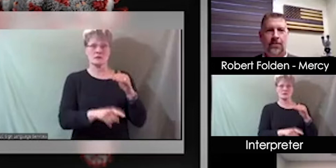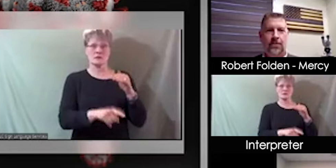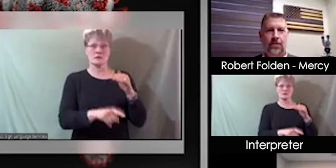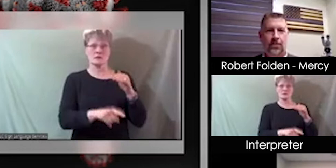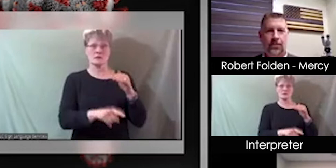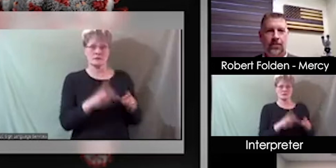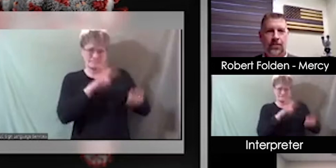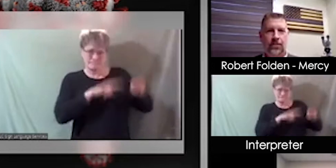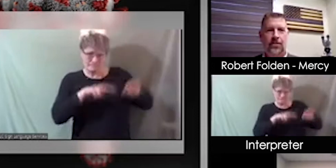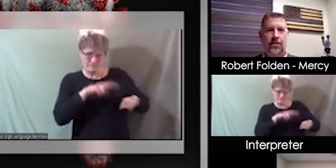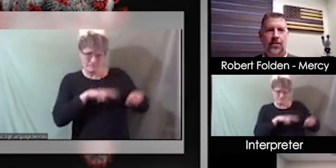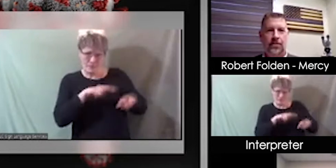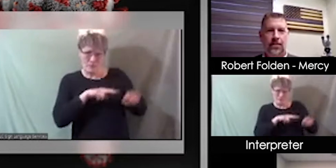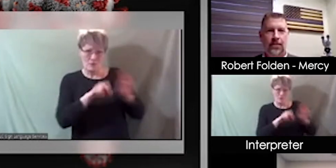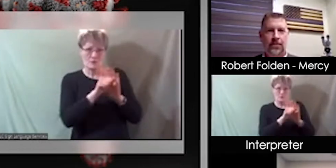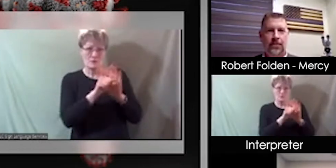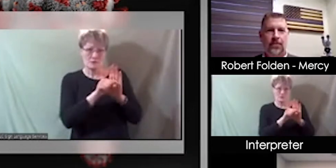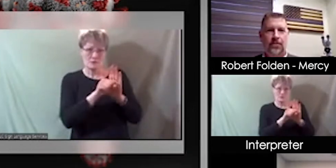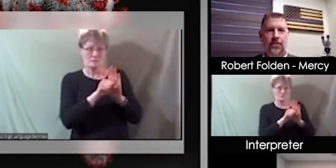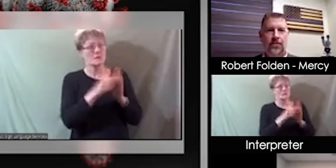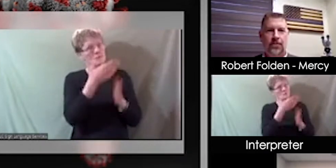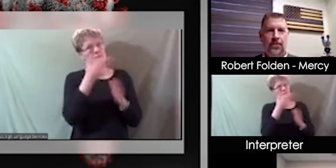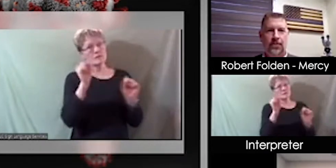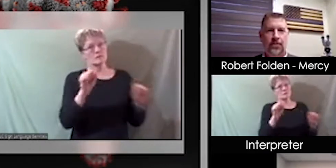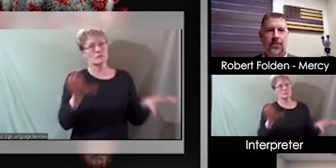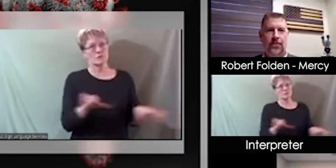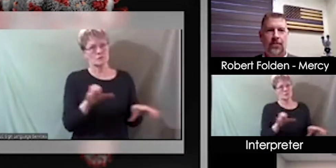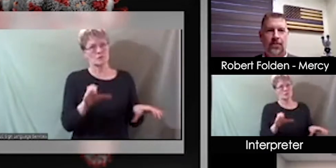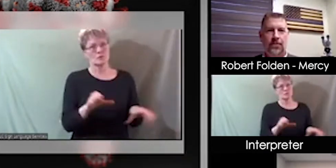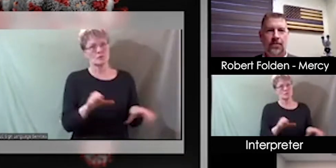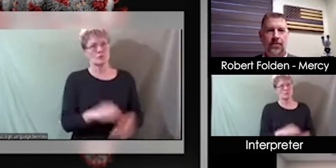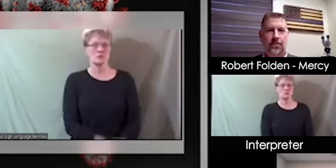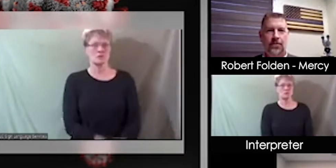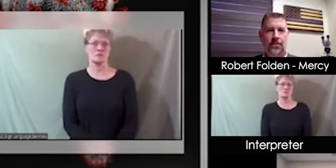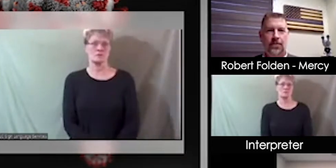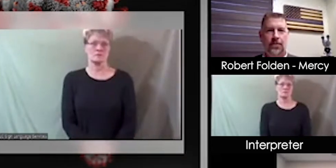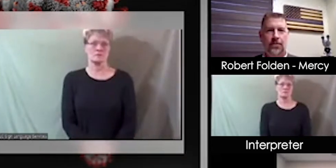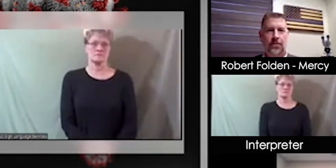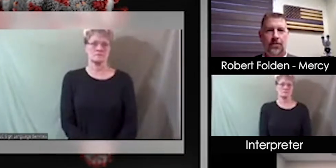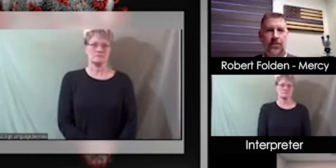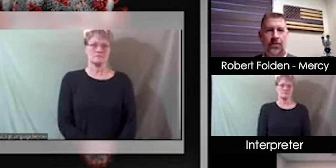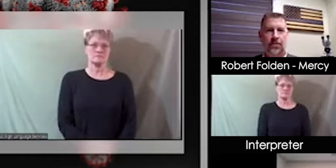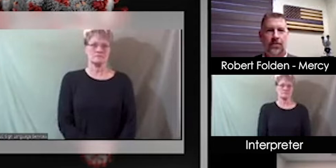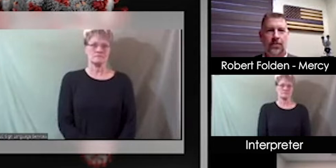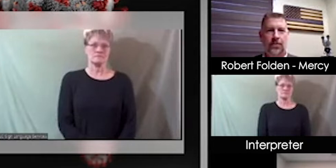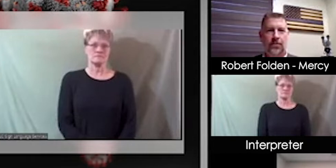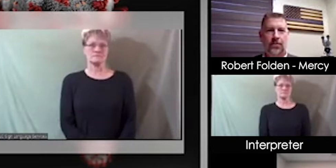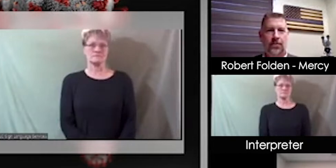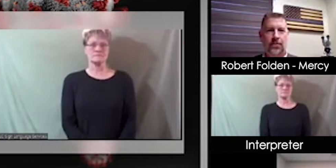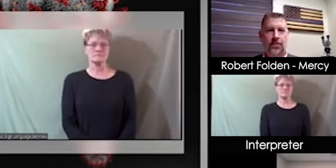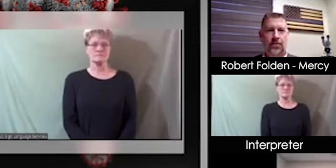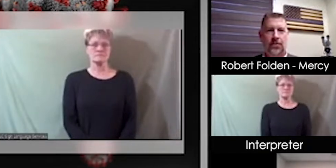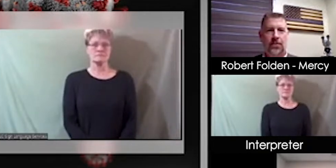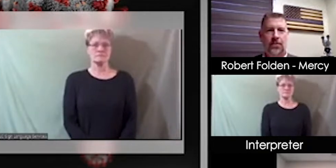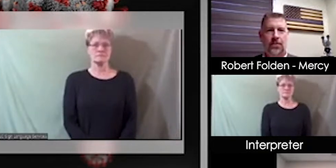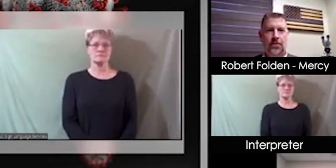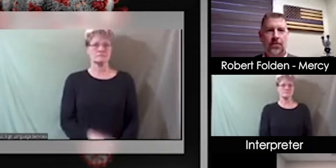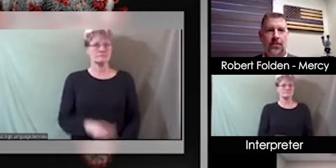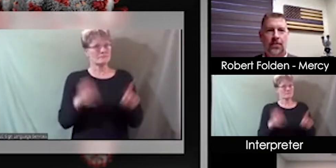symptoms I think that was the best we can do in that circumstance. So, but certainly if that gets into that population